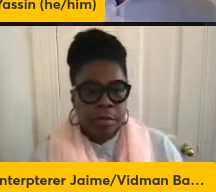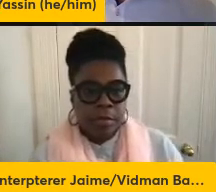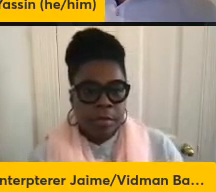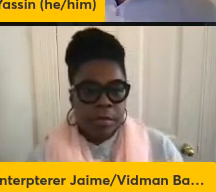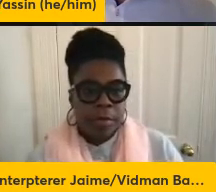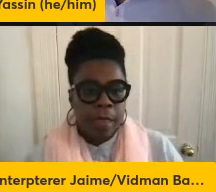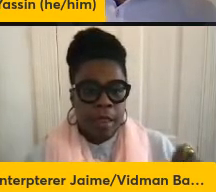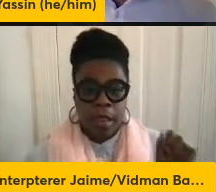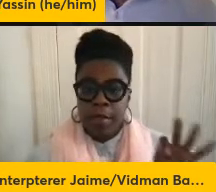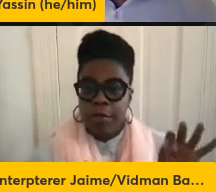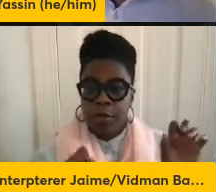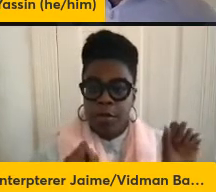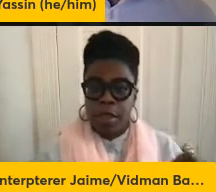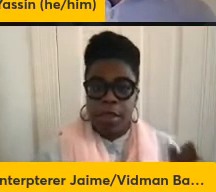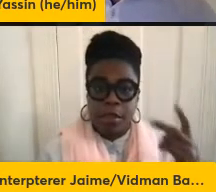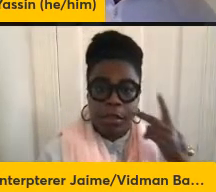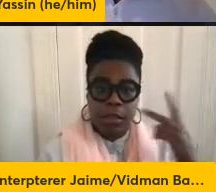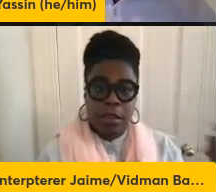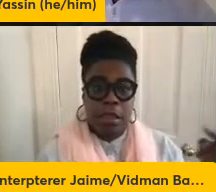you can see it and see the laser pointer